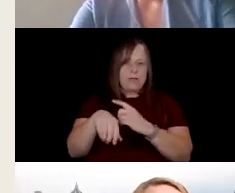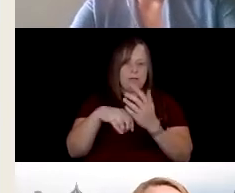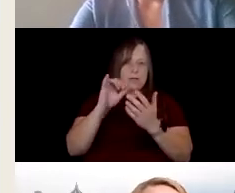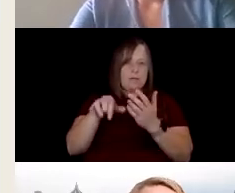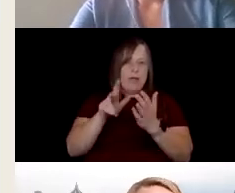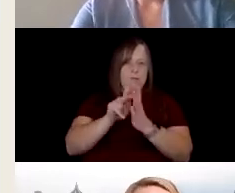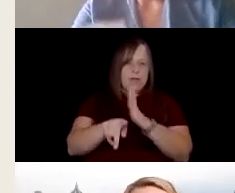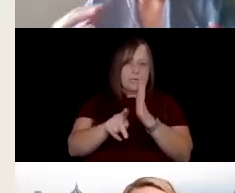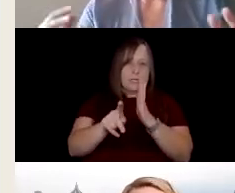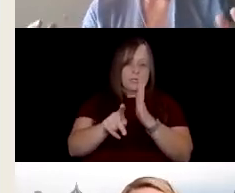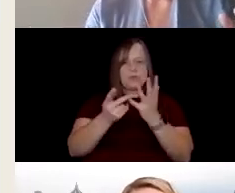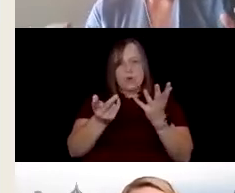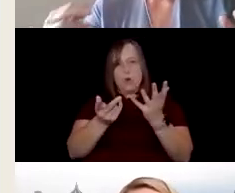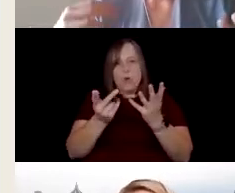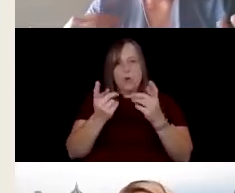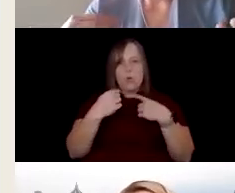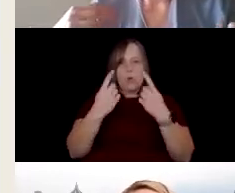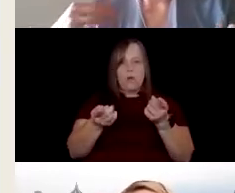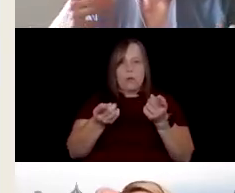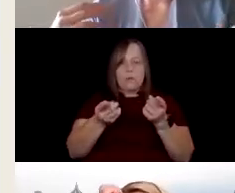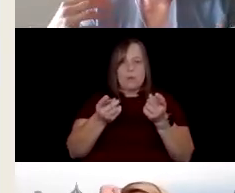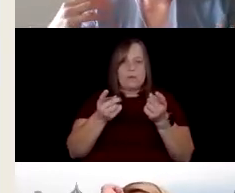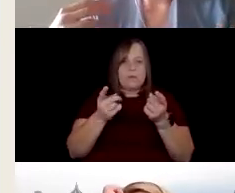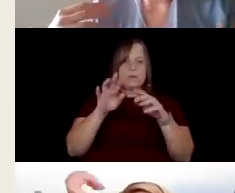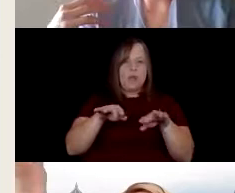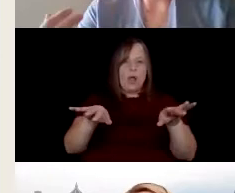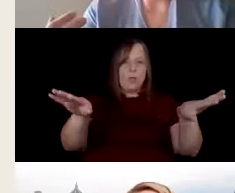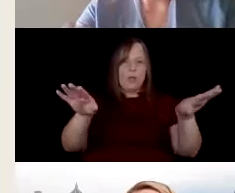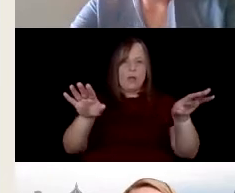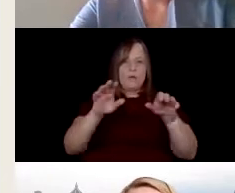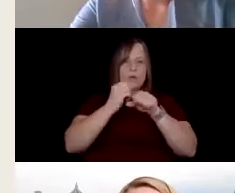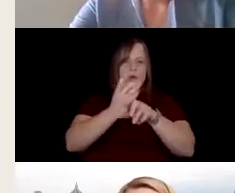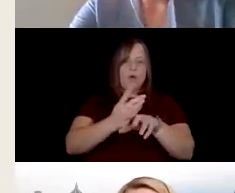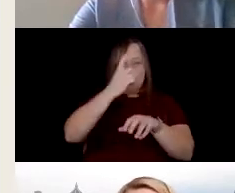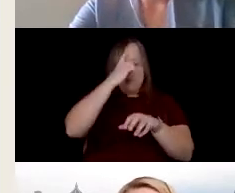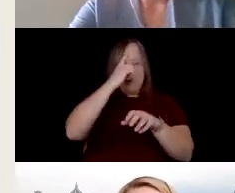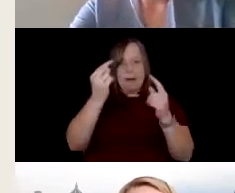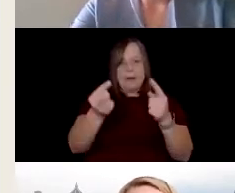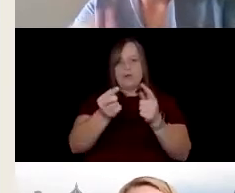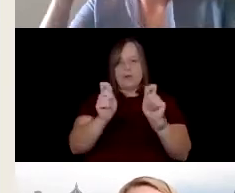So these blasts, these explosion, the shockwave themselves can cause severe brain injury, as well as, obviously,